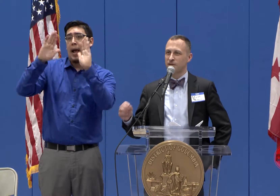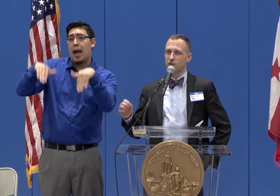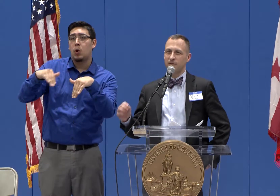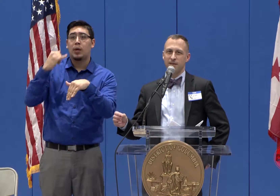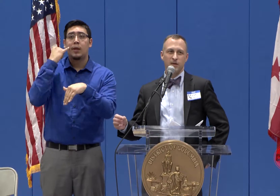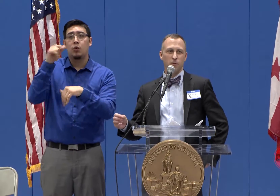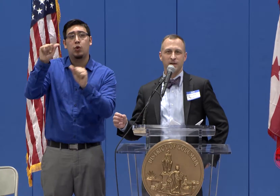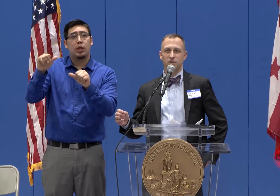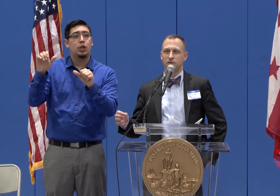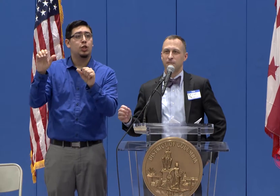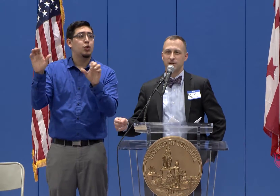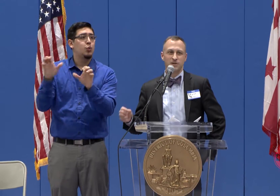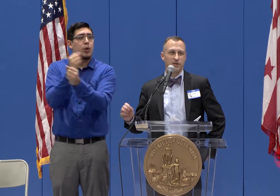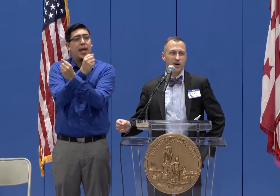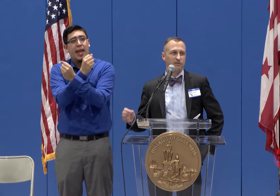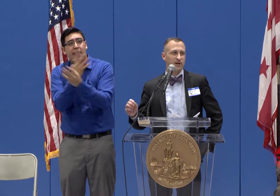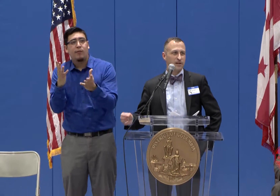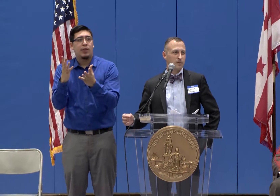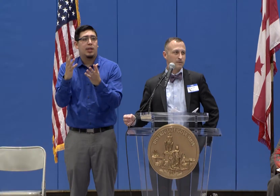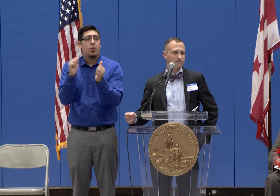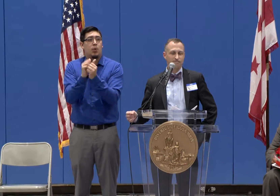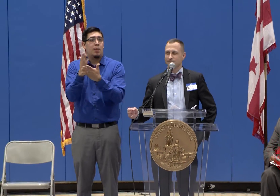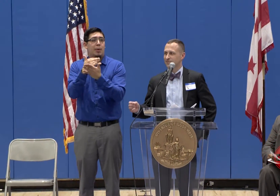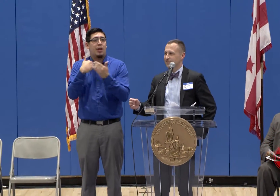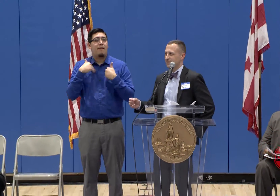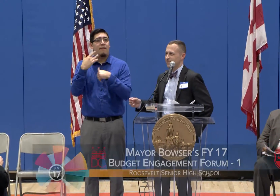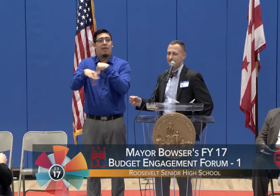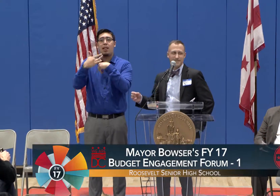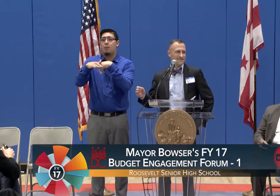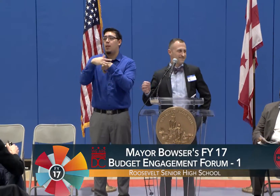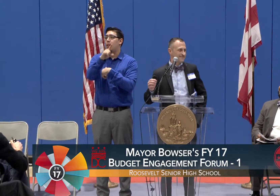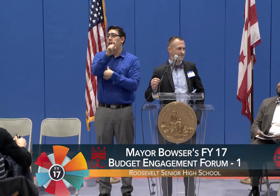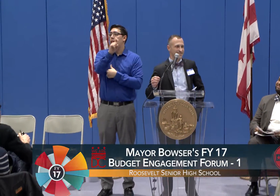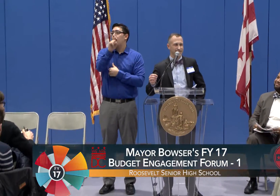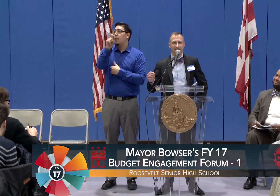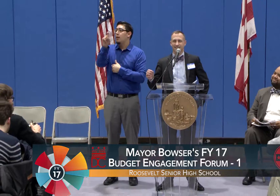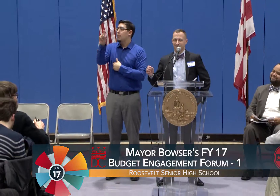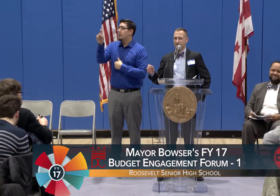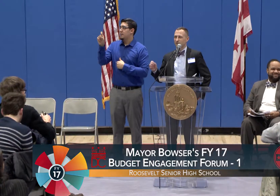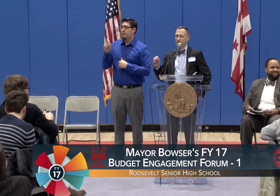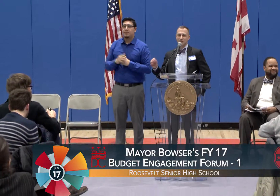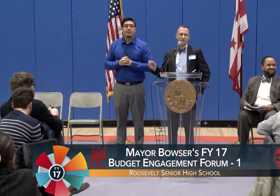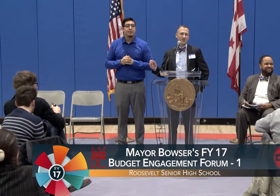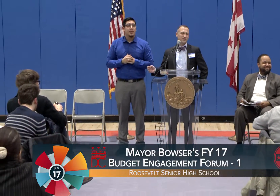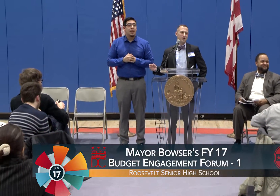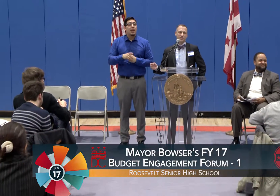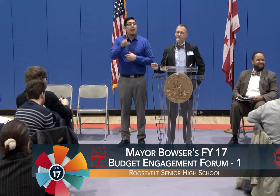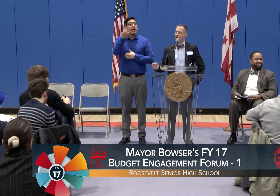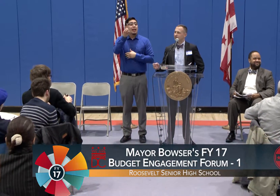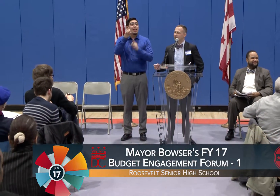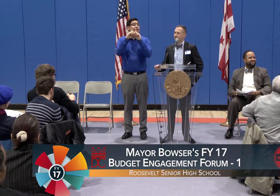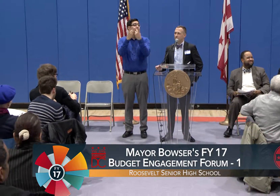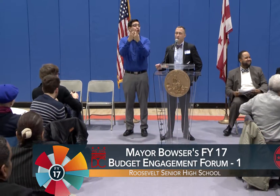SINGLE THING THAT YOU WANT TO WITH THE BUDGET YOU HAVE AVAILABLE. THE DISTRICT IS NO DIFFERENT.